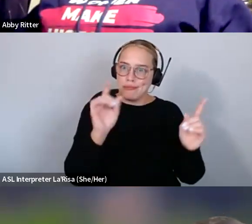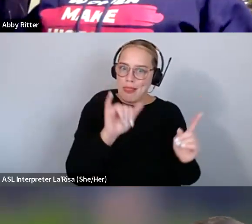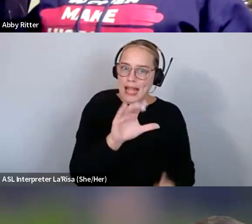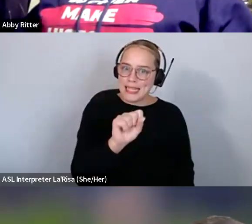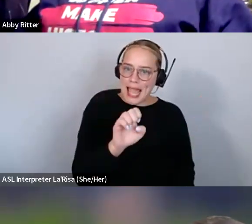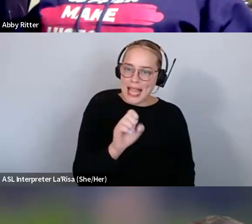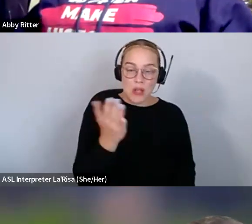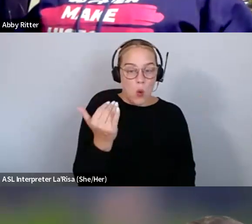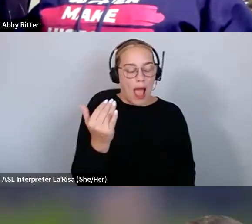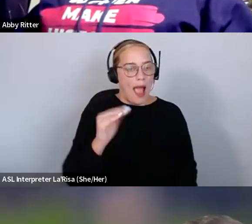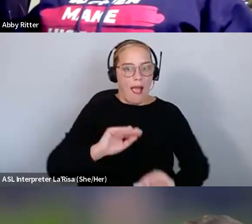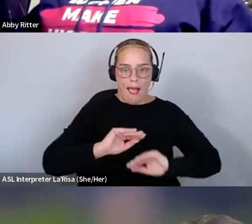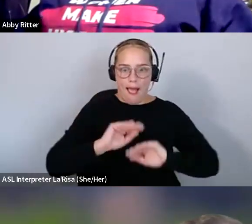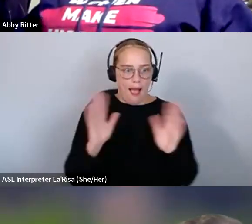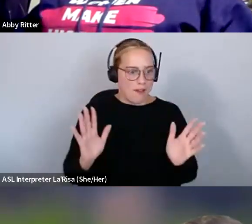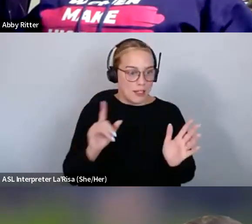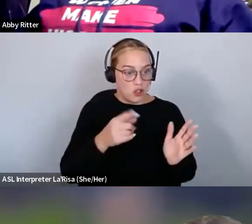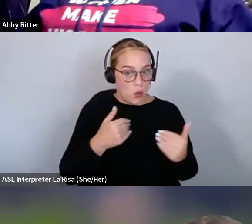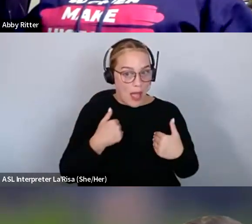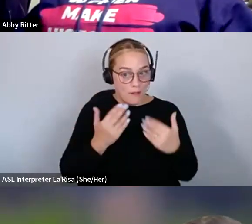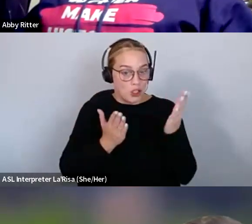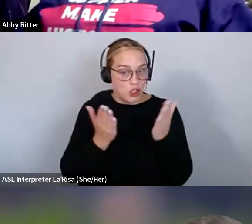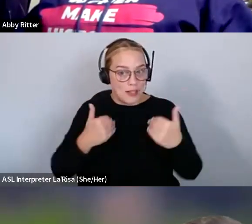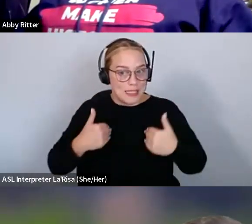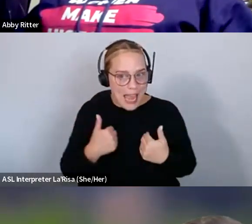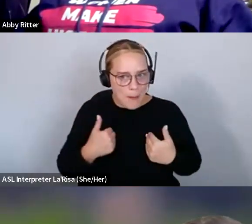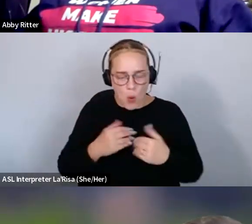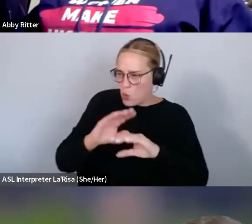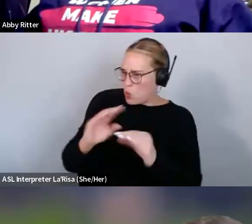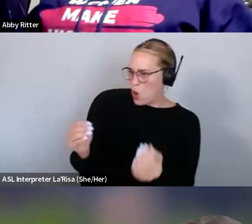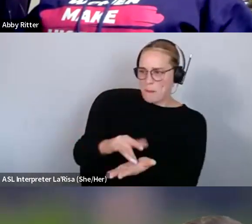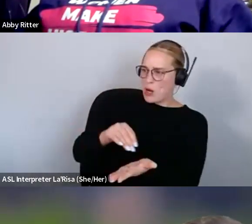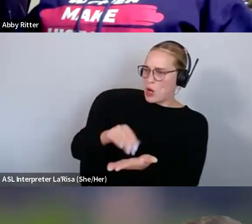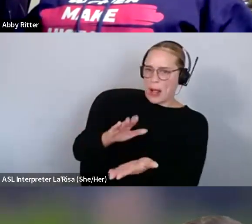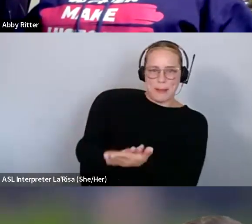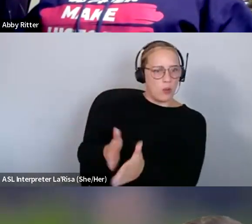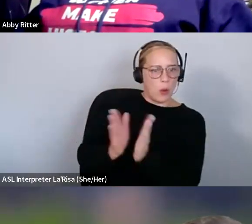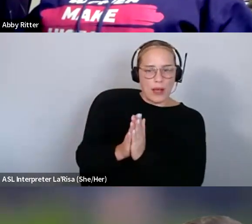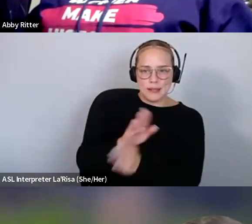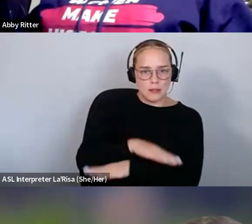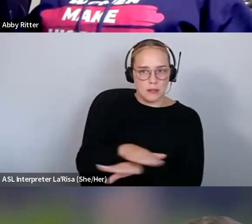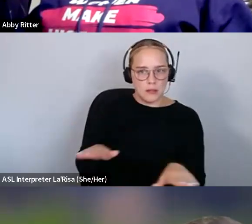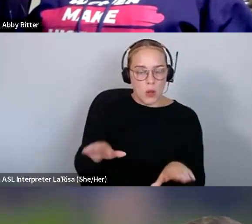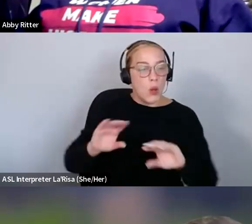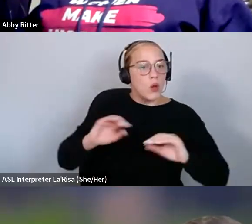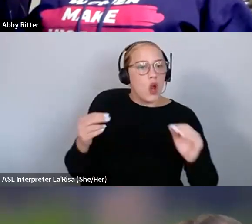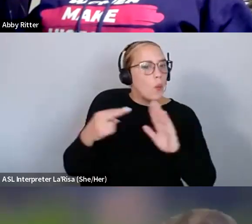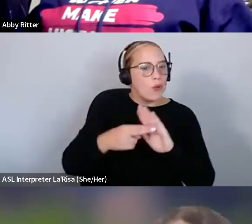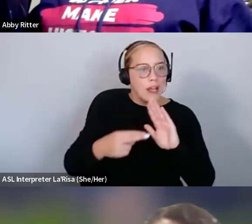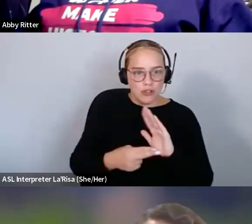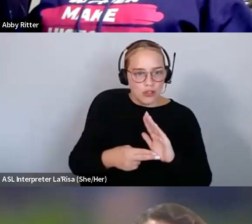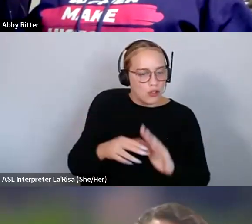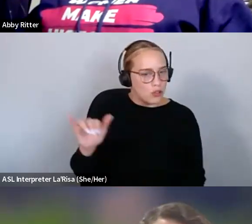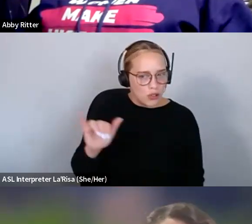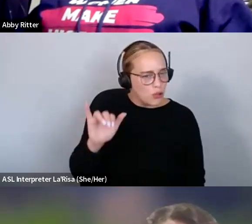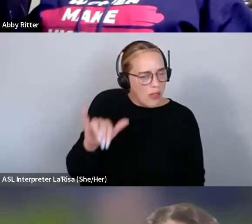trying to do this and they did not do well in that case because it's pretty